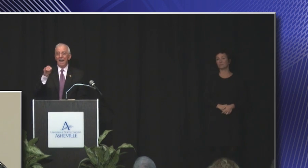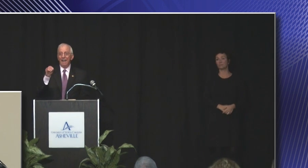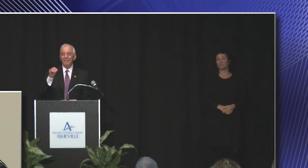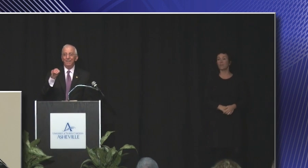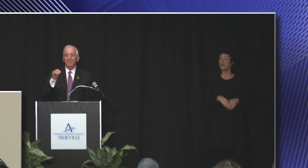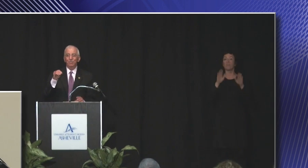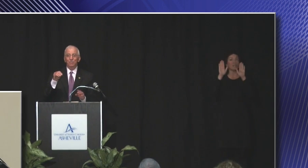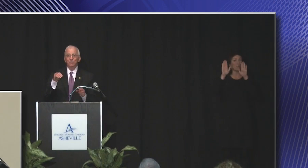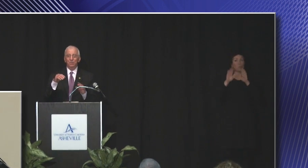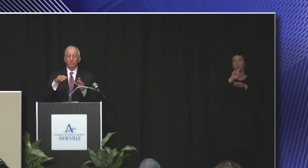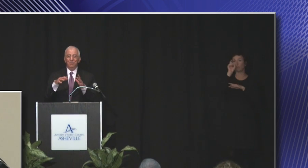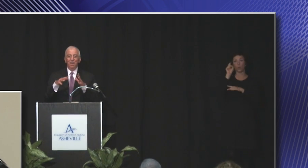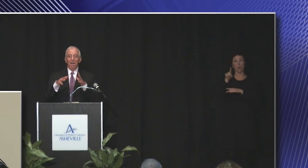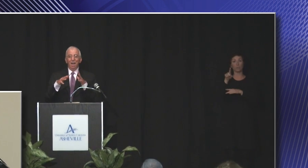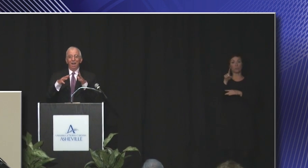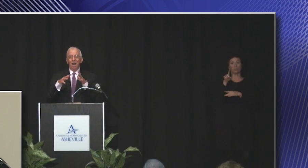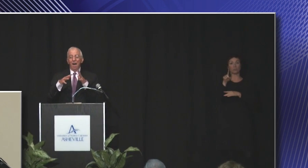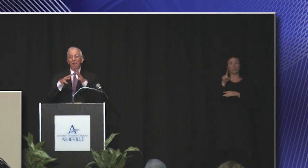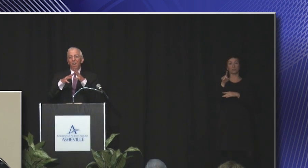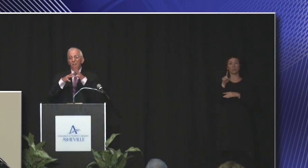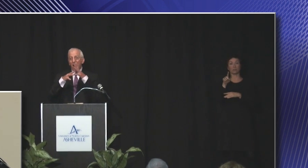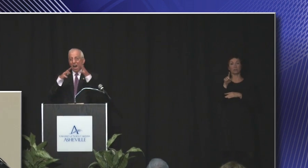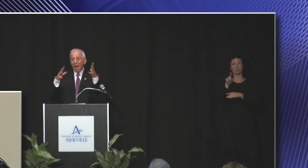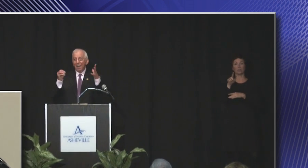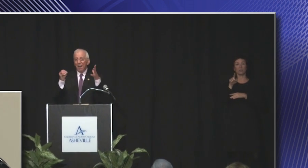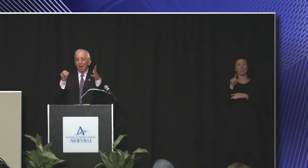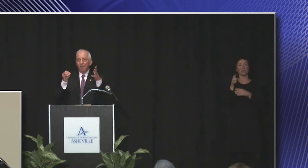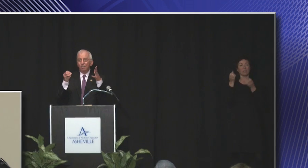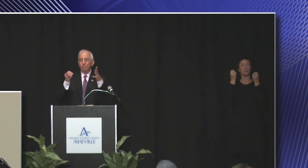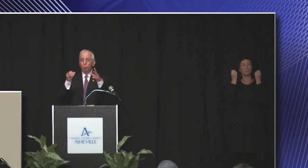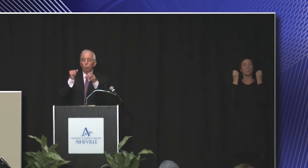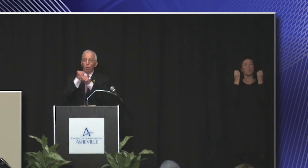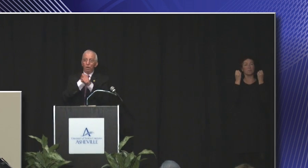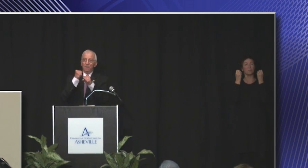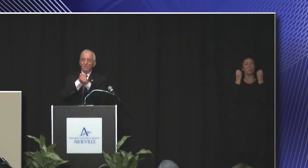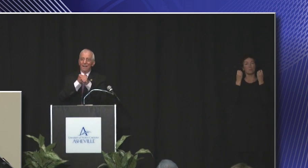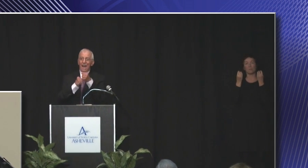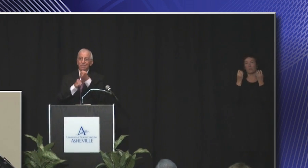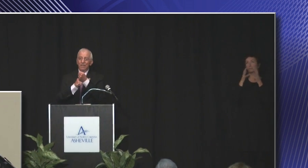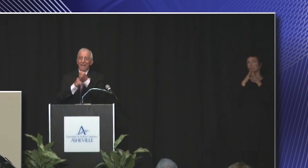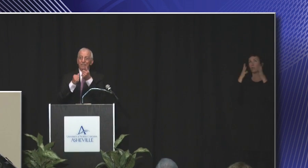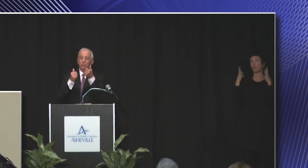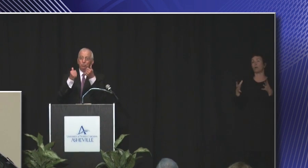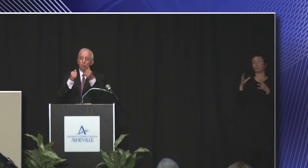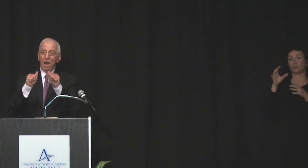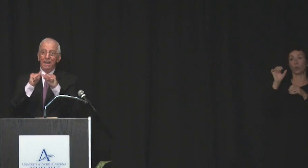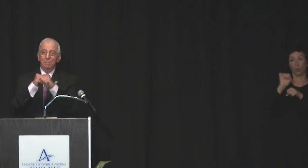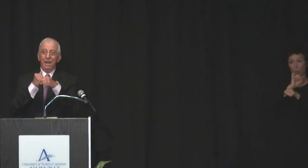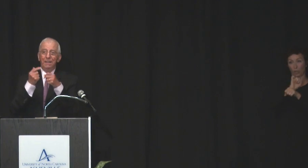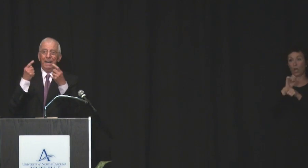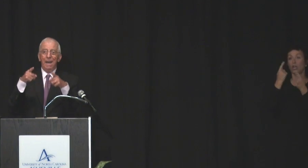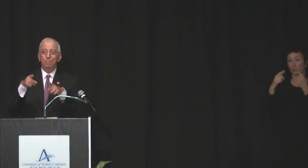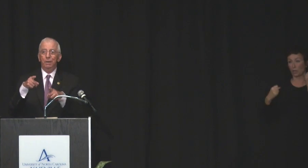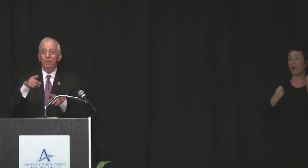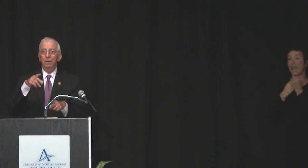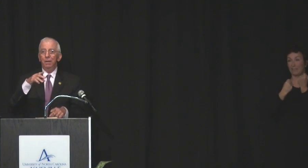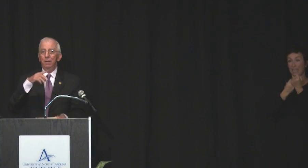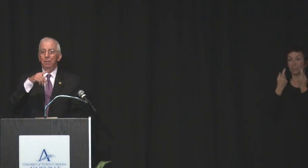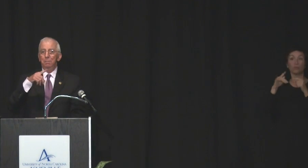And there's a lot of work advocating to try to make that happen.